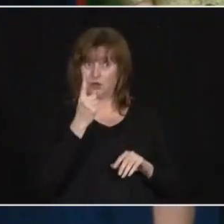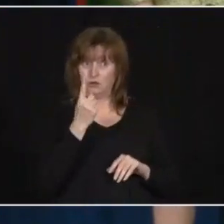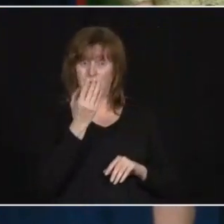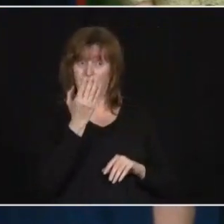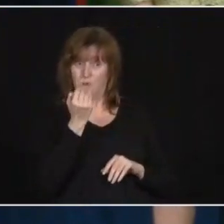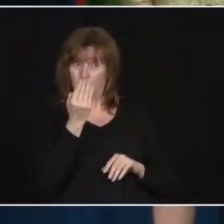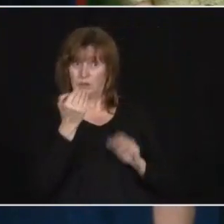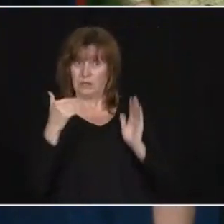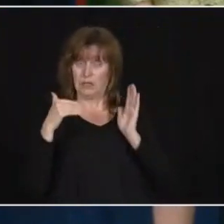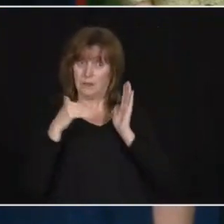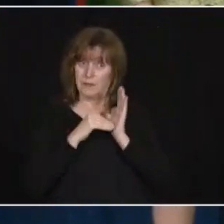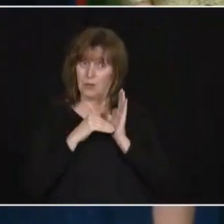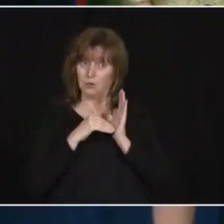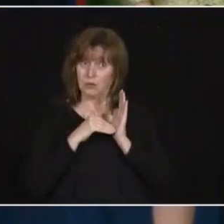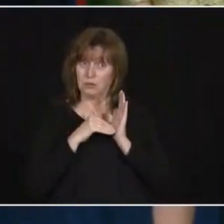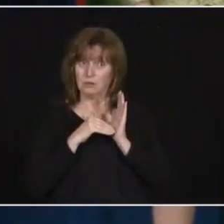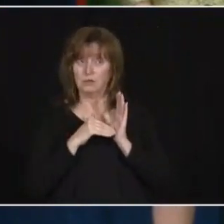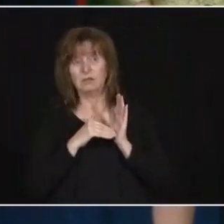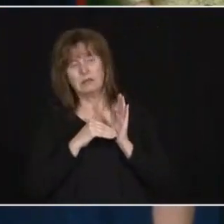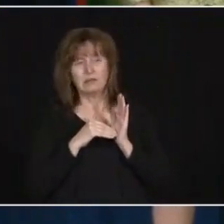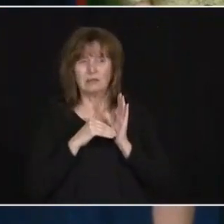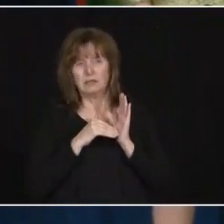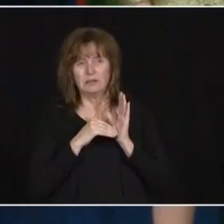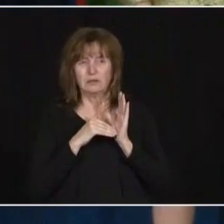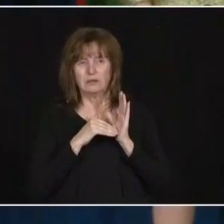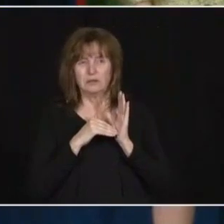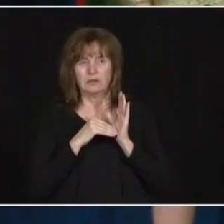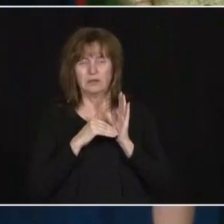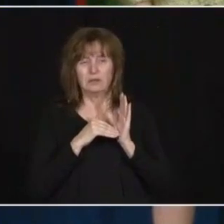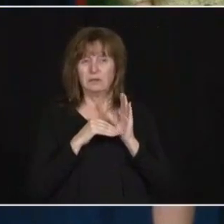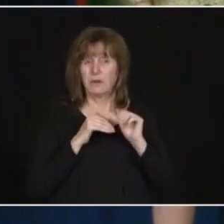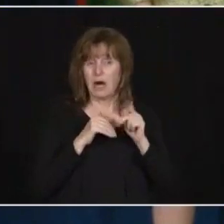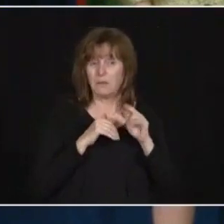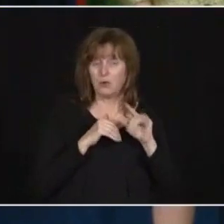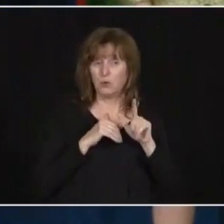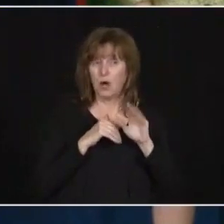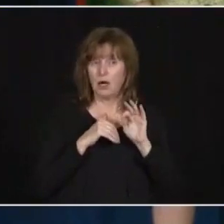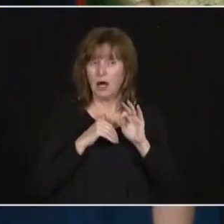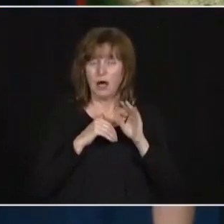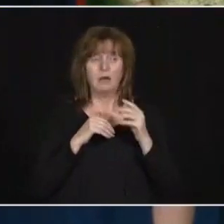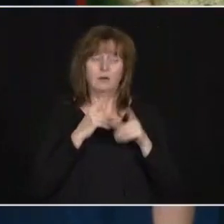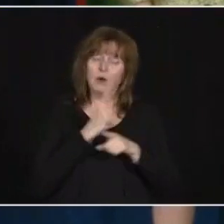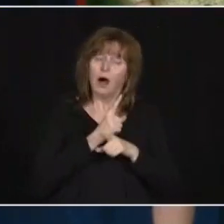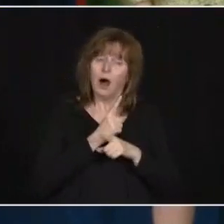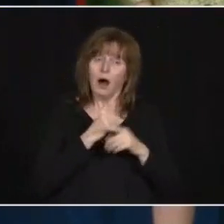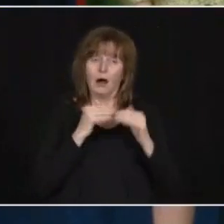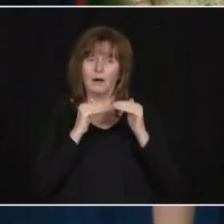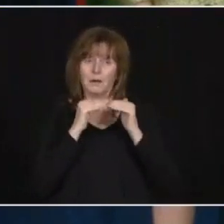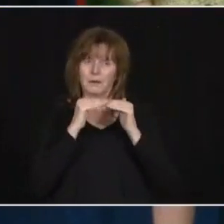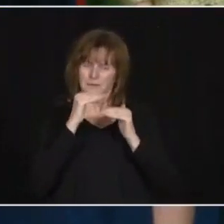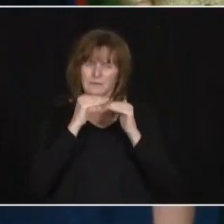was May 1 is the 14,000 or actually I think it was the 29th. But they fell short